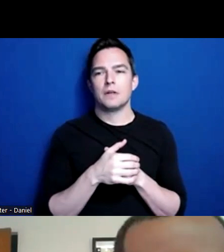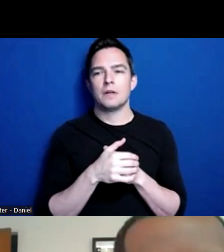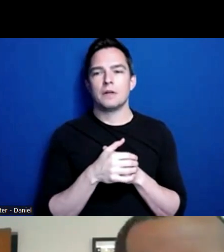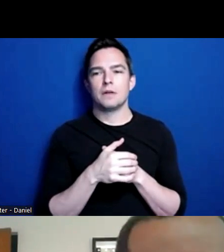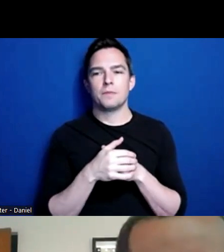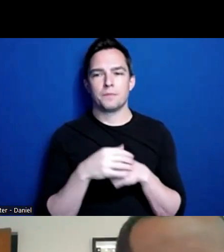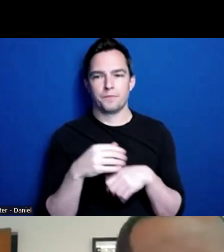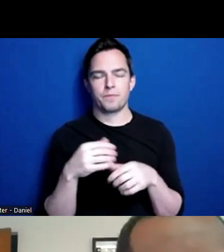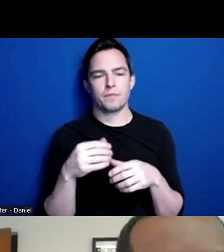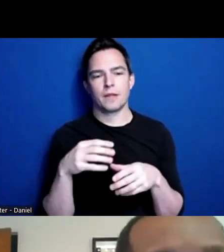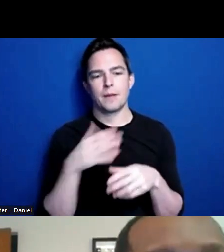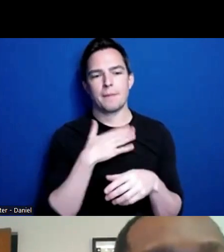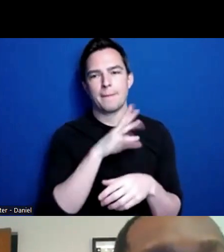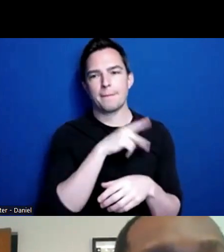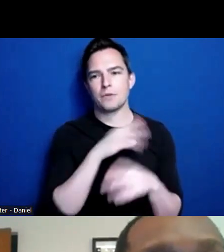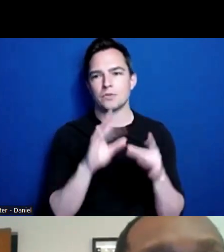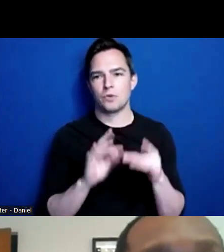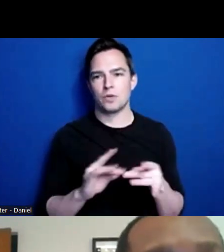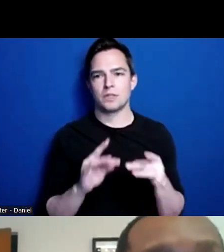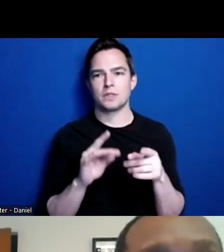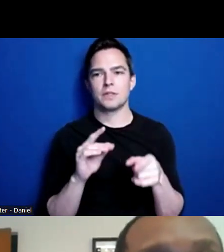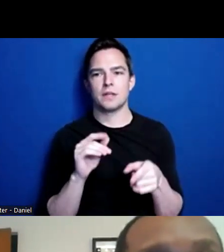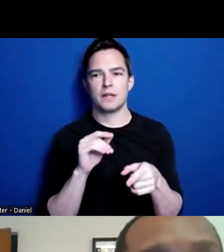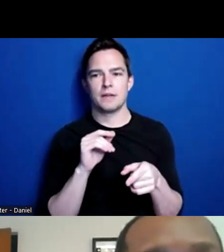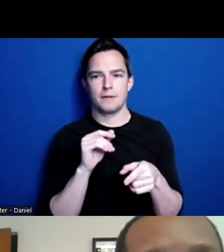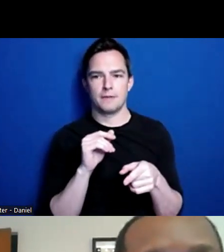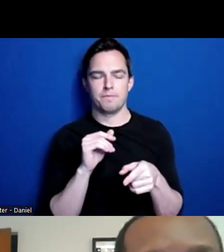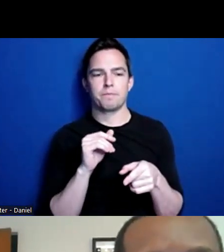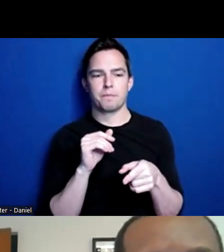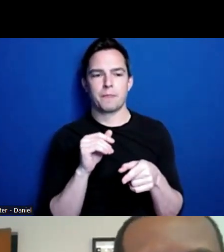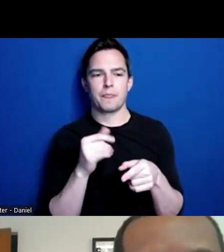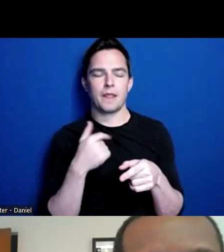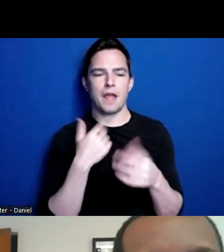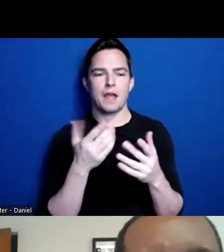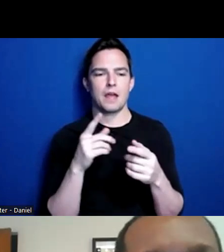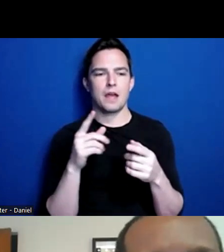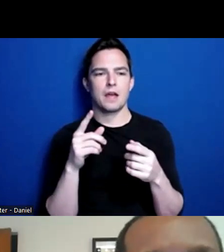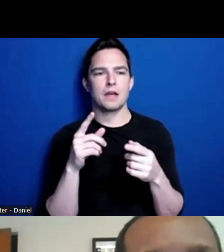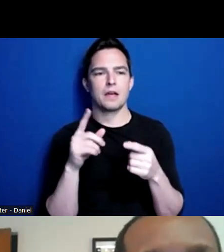and my personal story is that I was, I went through being undiagnosed with